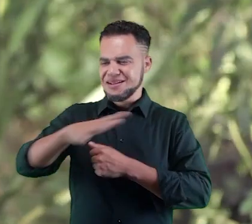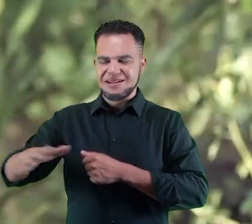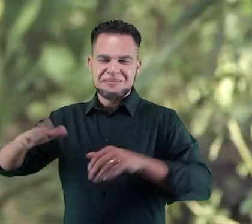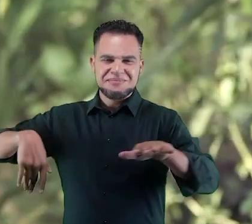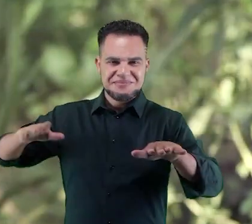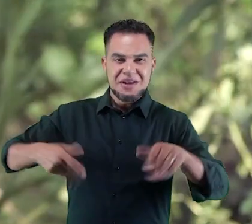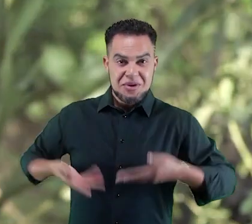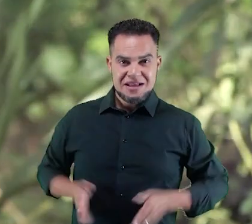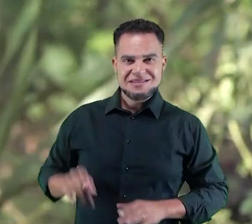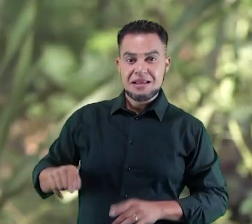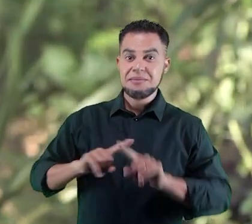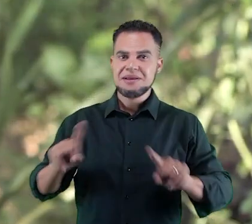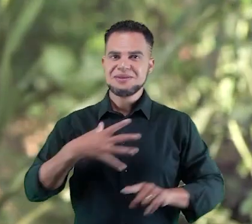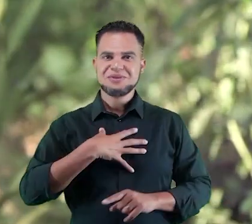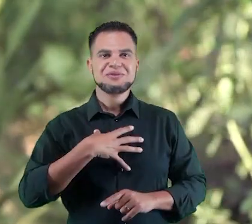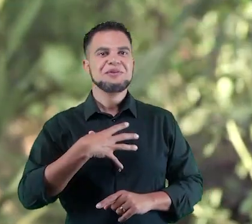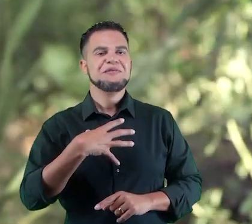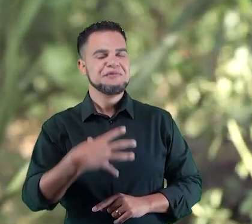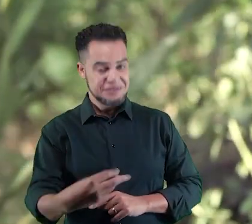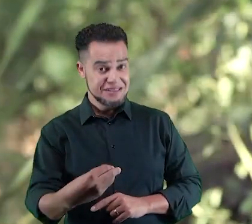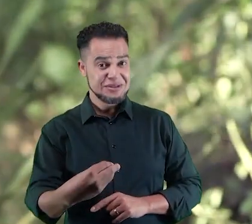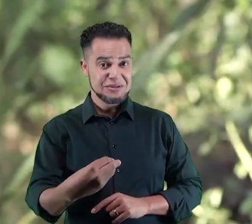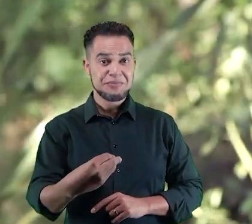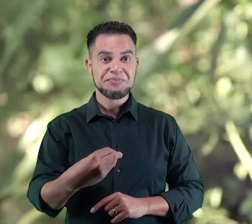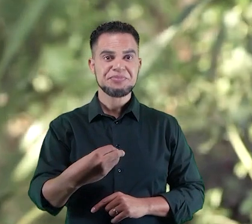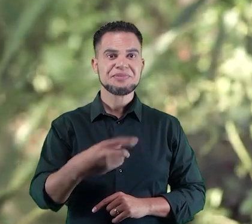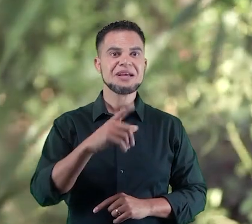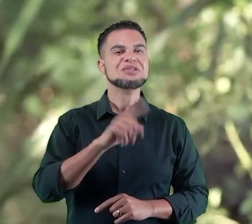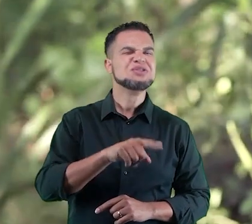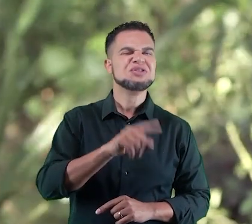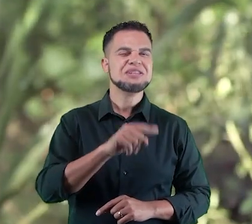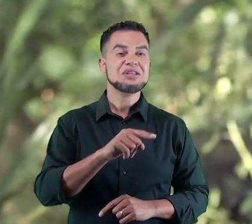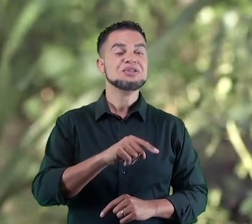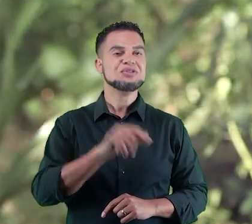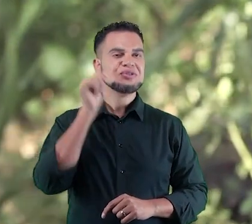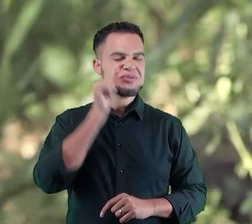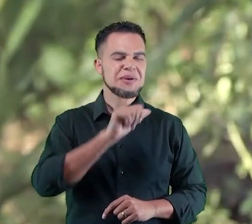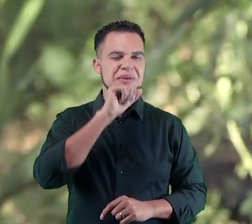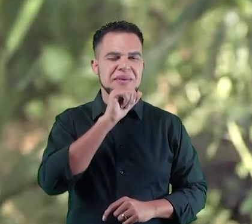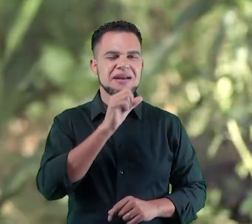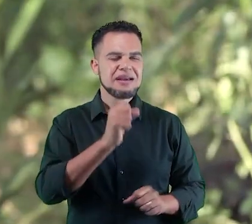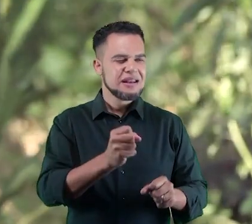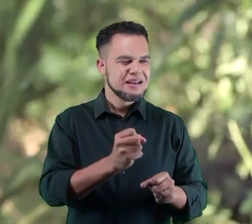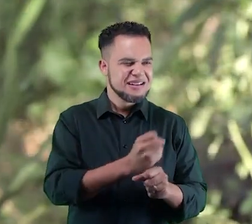I was born in Palmares, but I am a son that came from the sugar production.